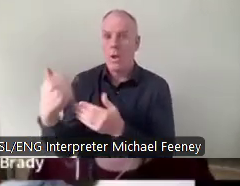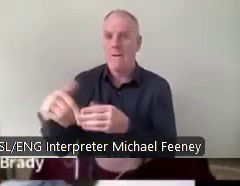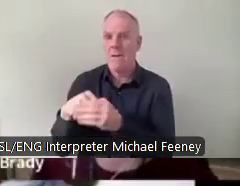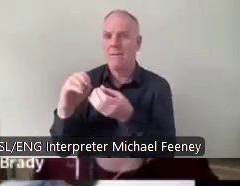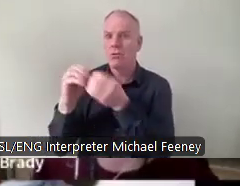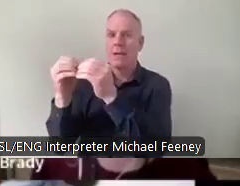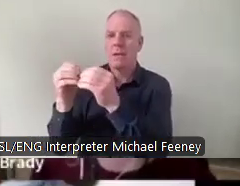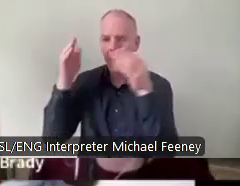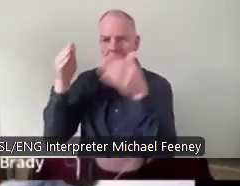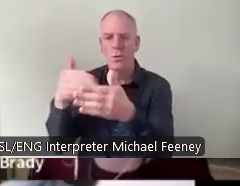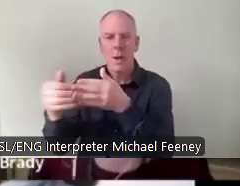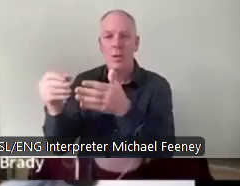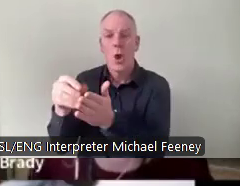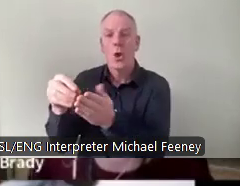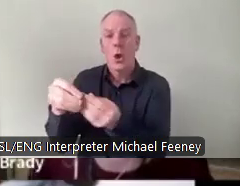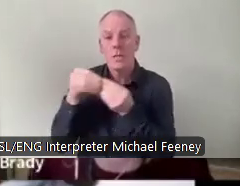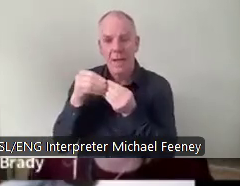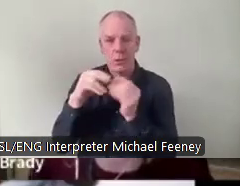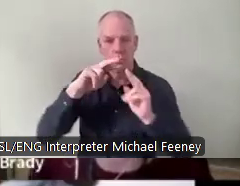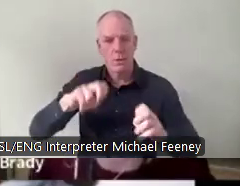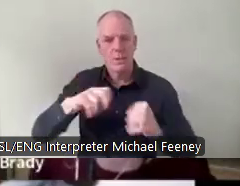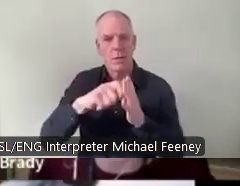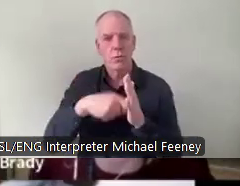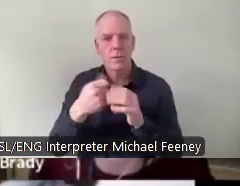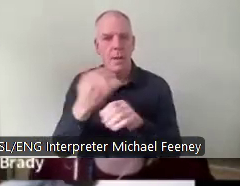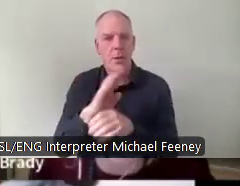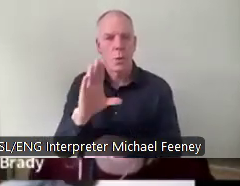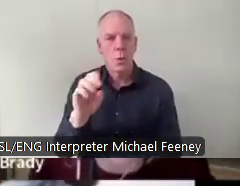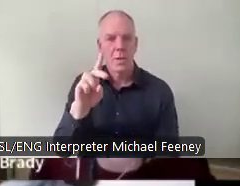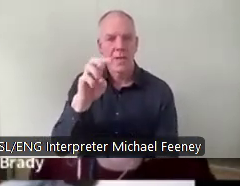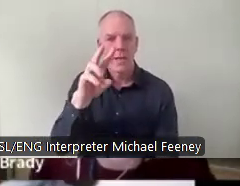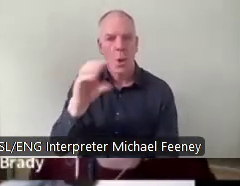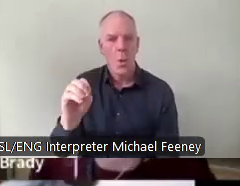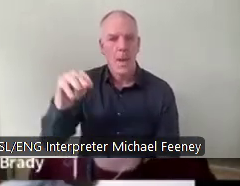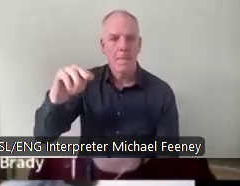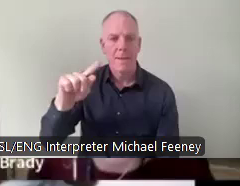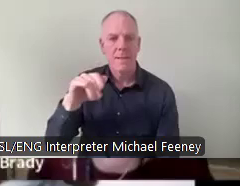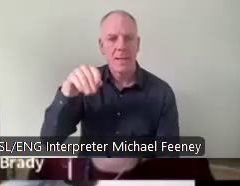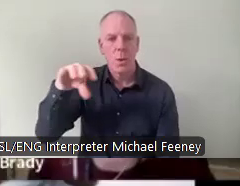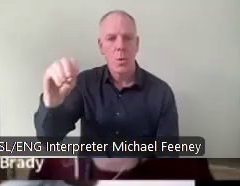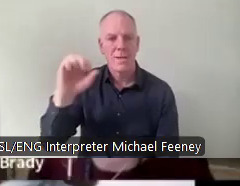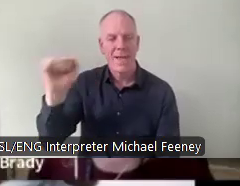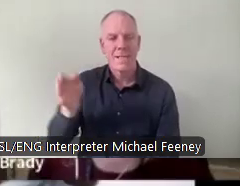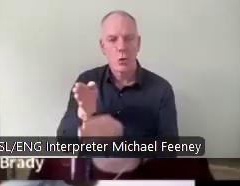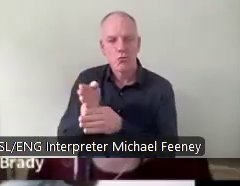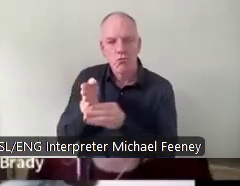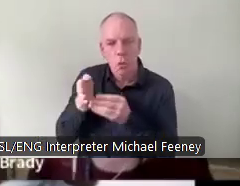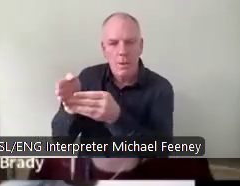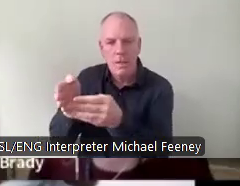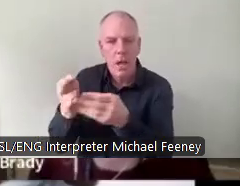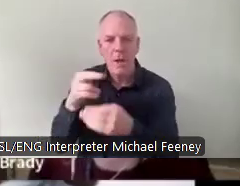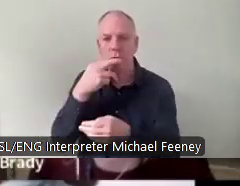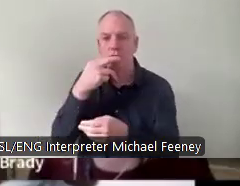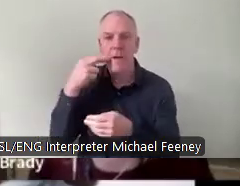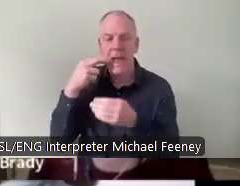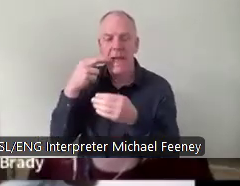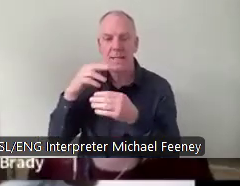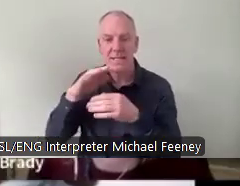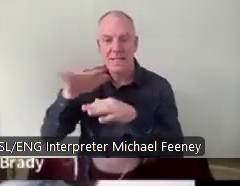Conservation and Research Project on Ludovico Mazzolino's the crossing of the Red Sea, which you can see here at the National Gallery of Ireland, free of charge, in